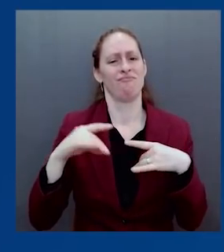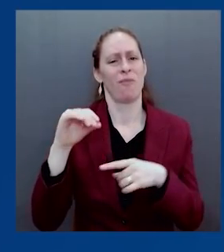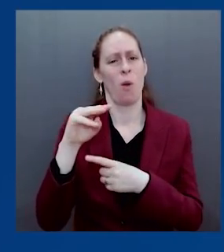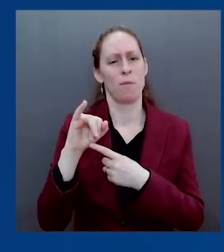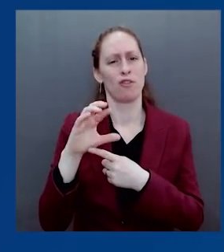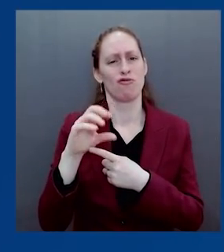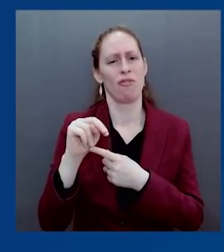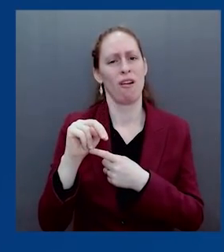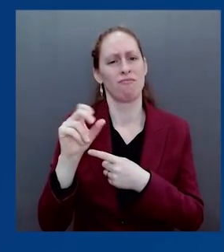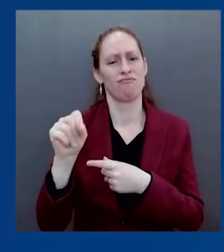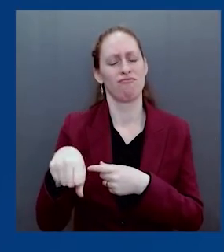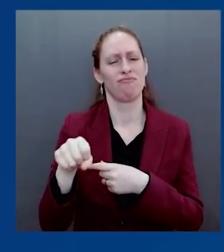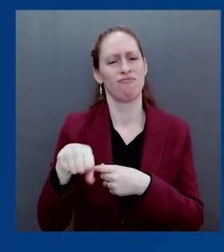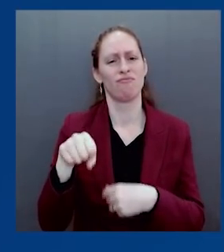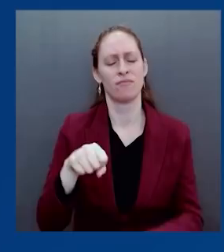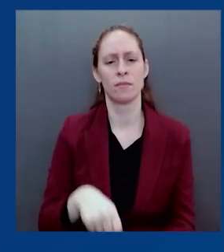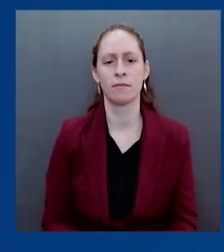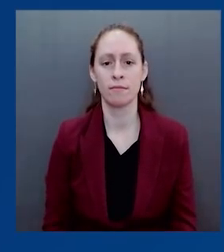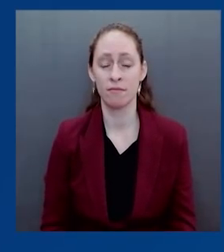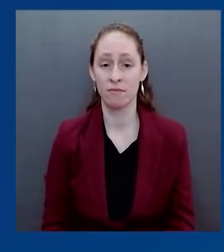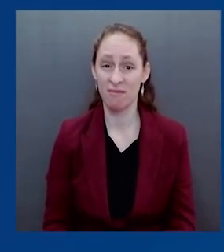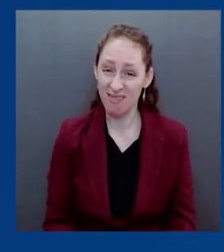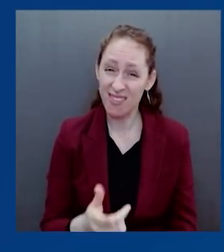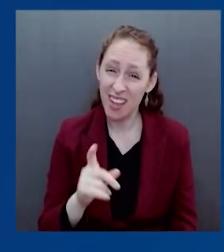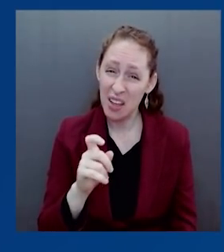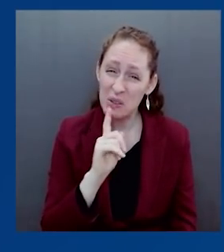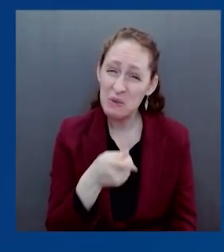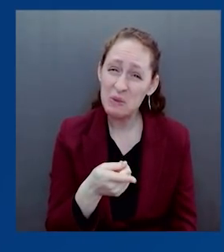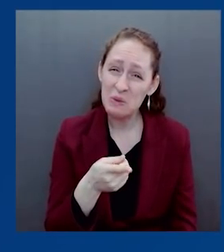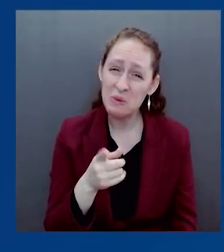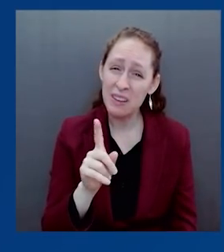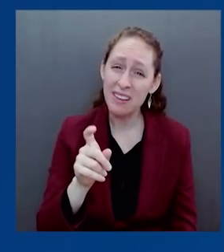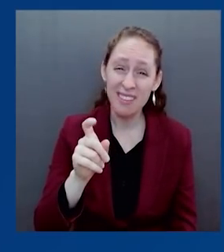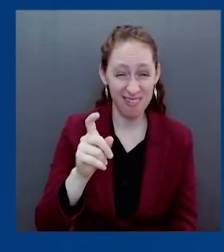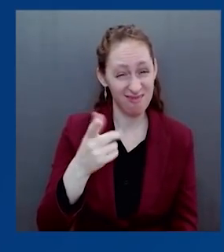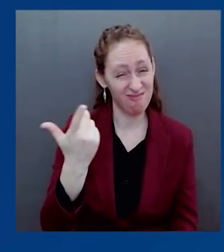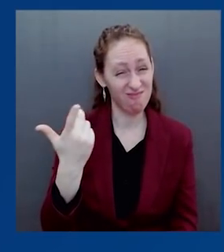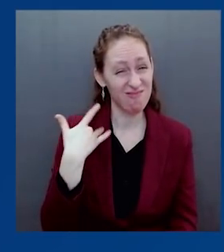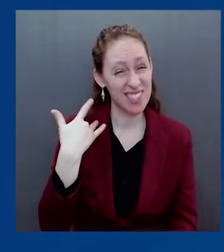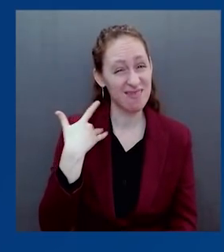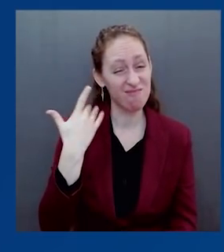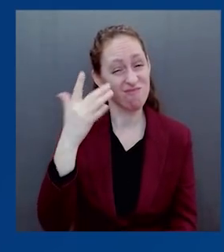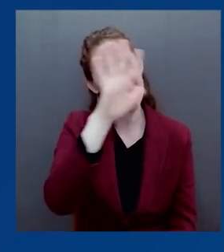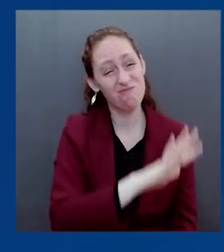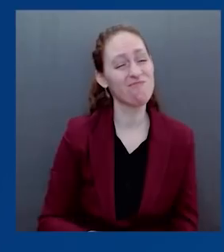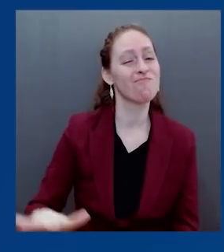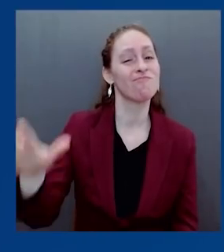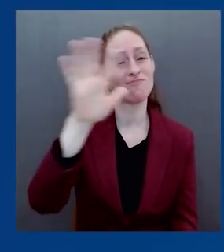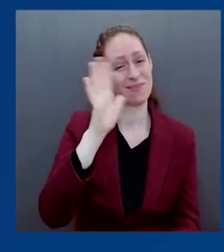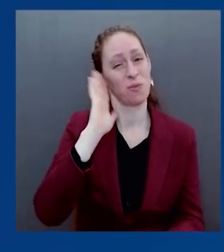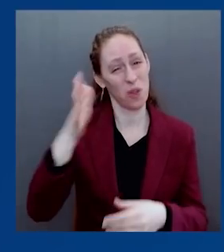are, in fact, most of us going to get Omicron? and whether they think that's going to happen now